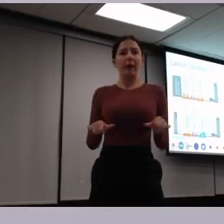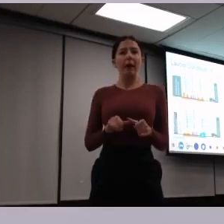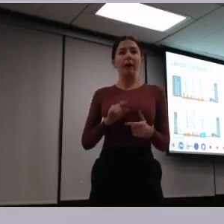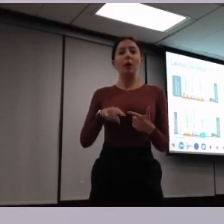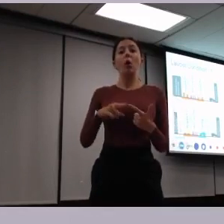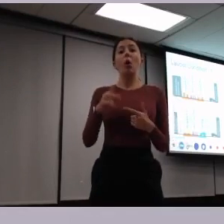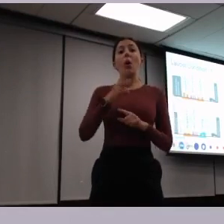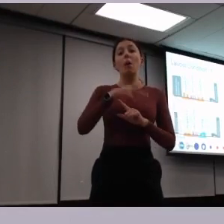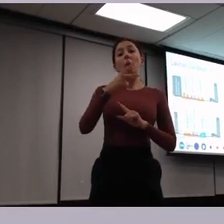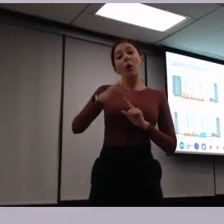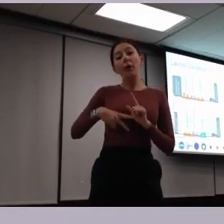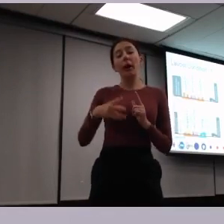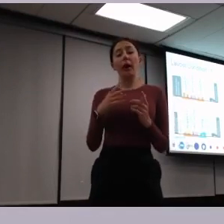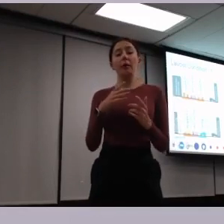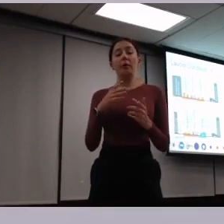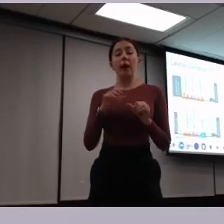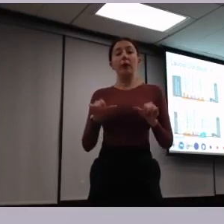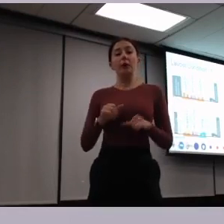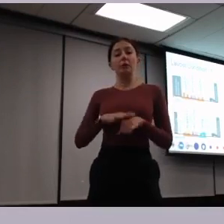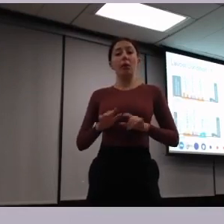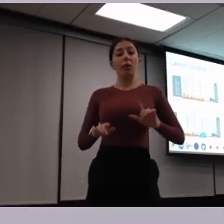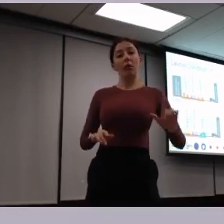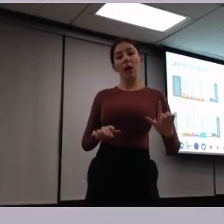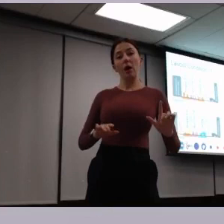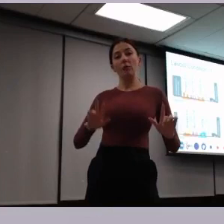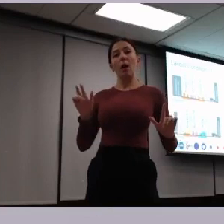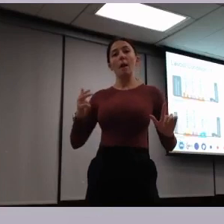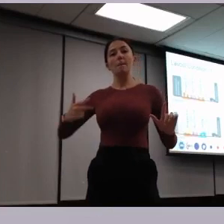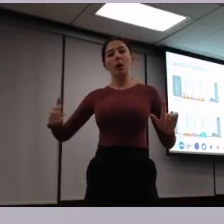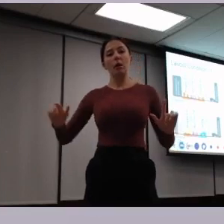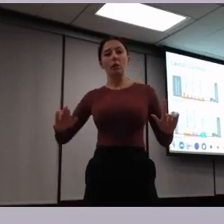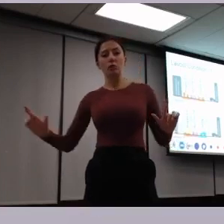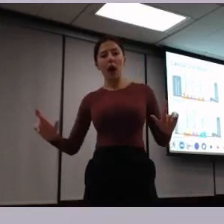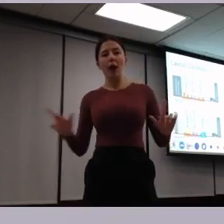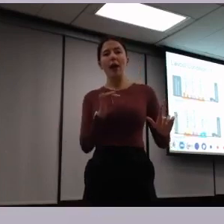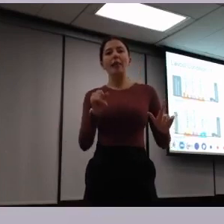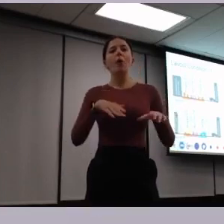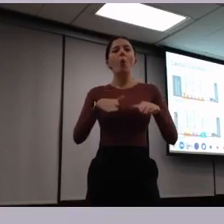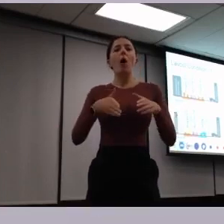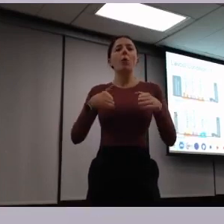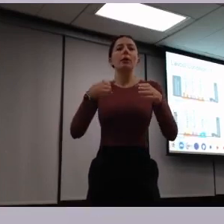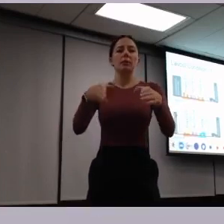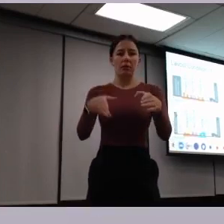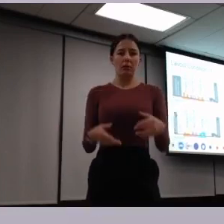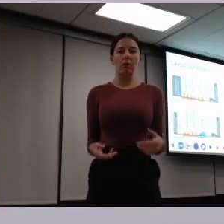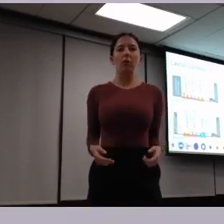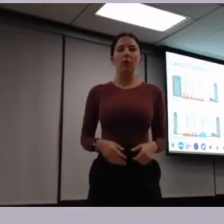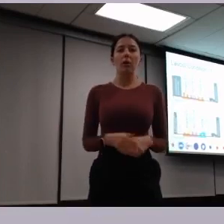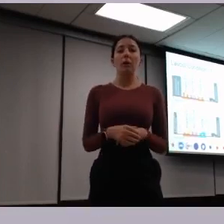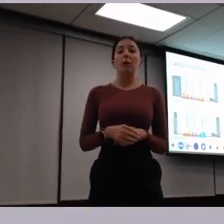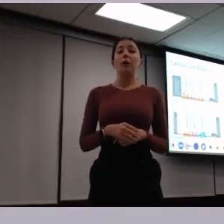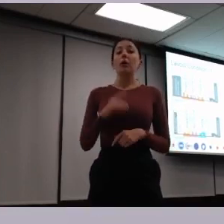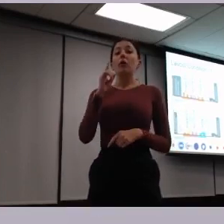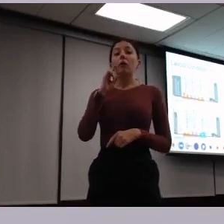on the on the left and finding on the right here in terms of pros and cons for this first condition,